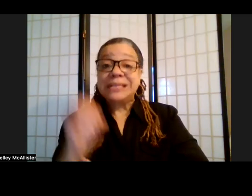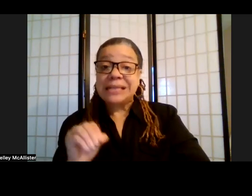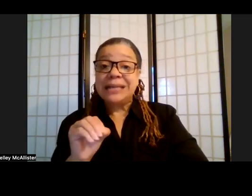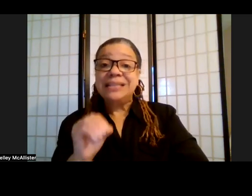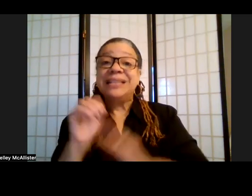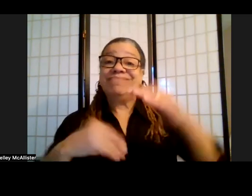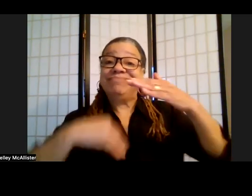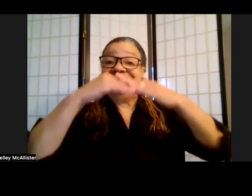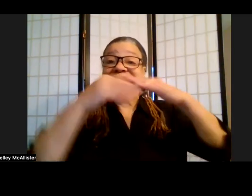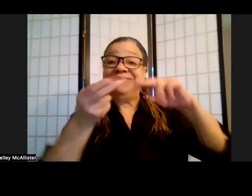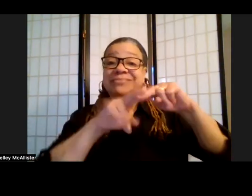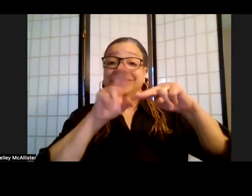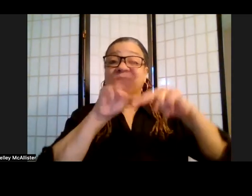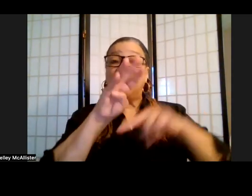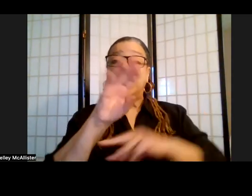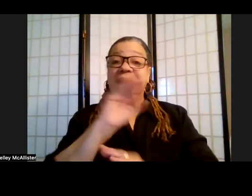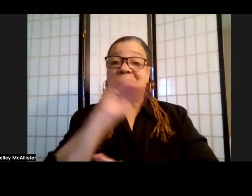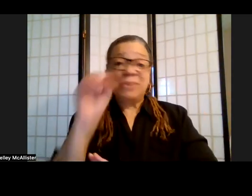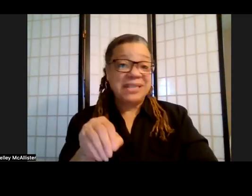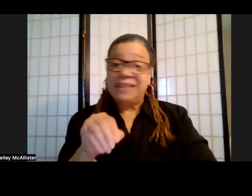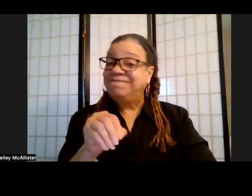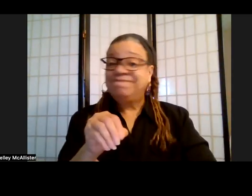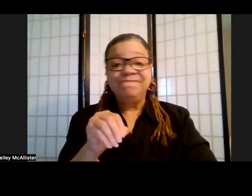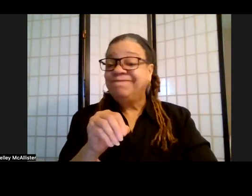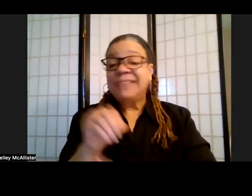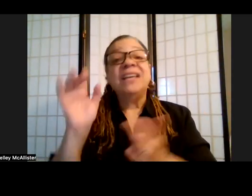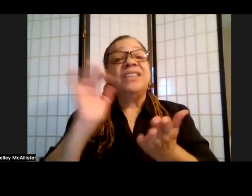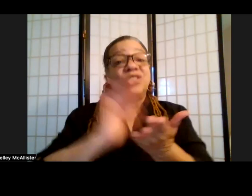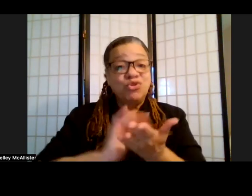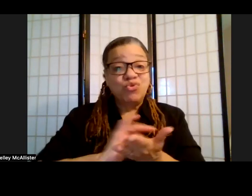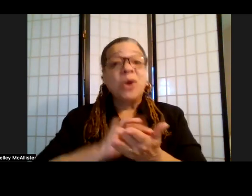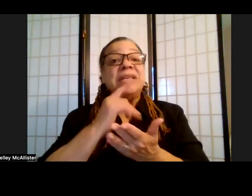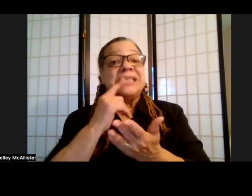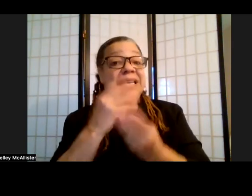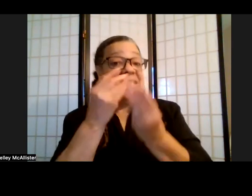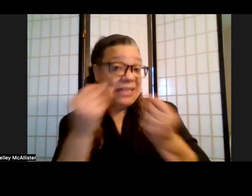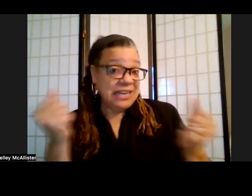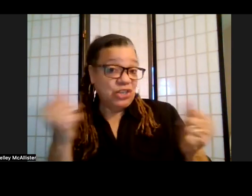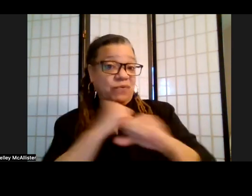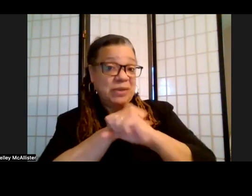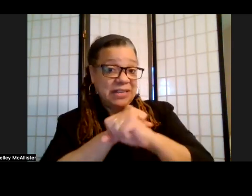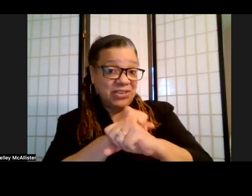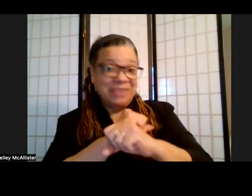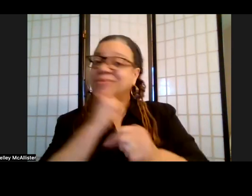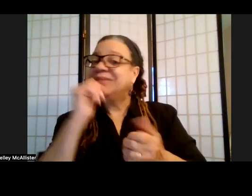sex workers. The drug that had been touted by Bayer as a solution to resistance, was now proving less and less effective.